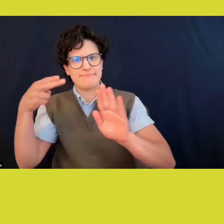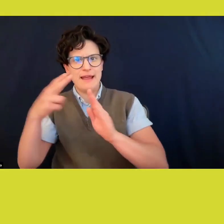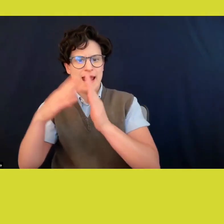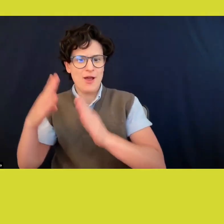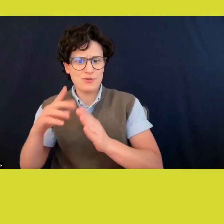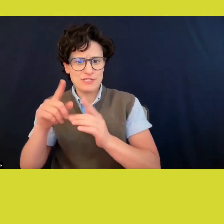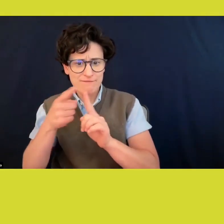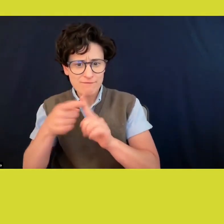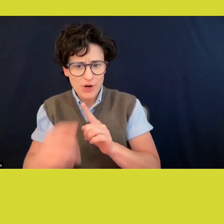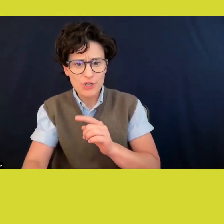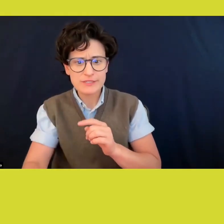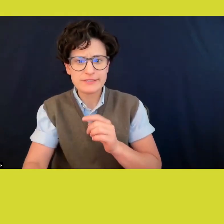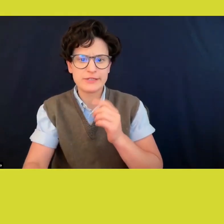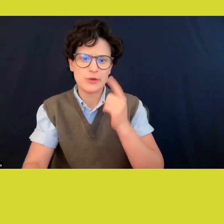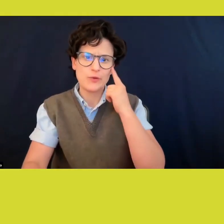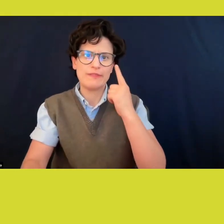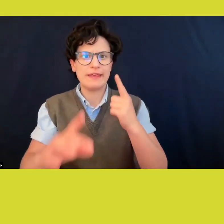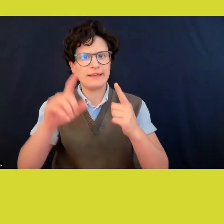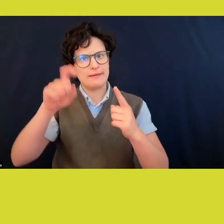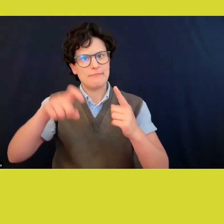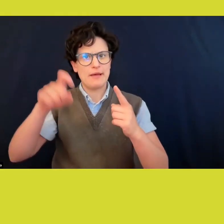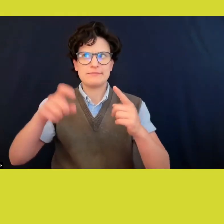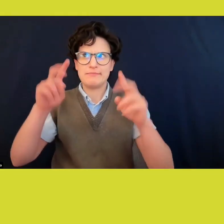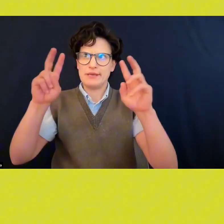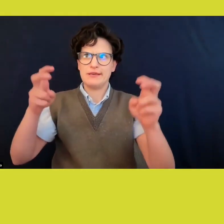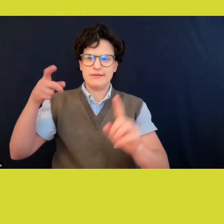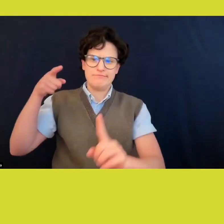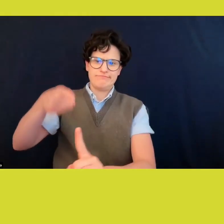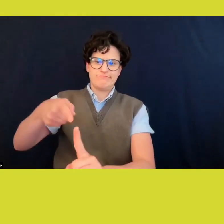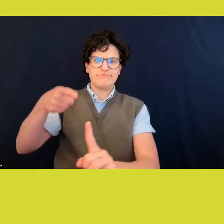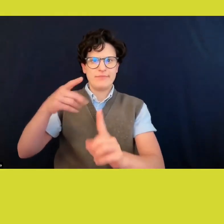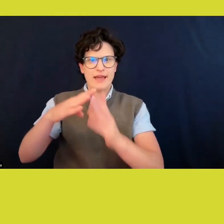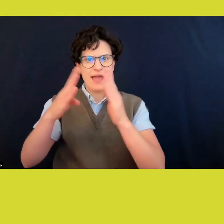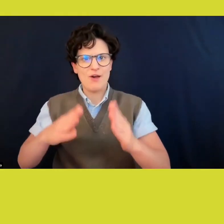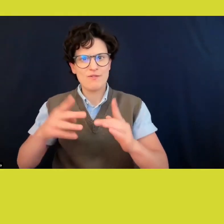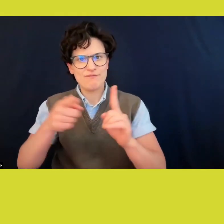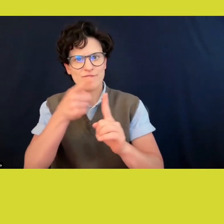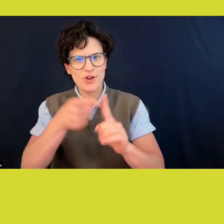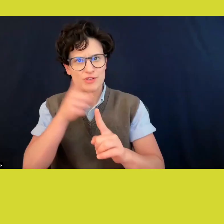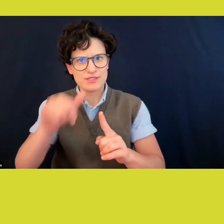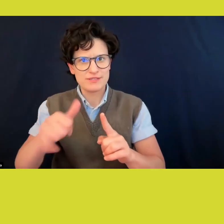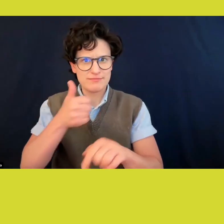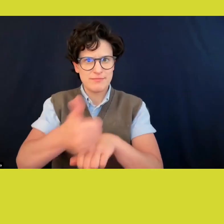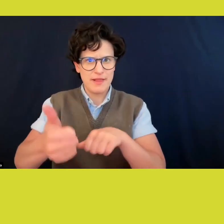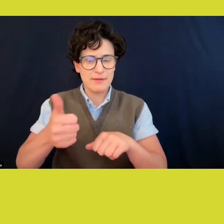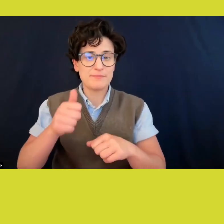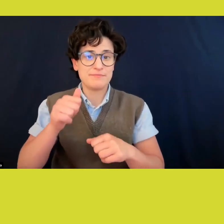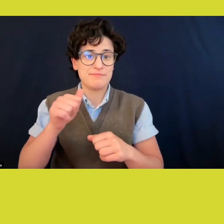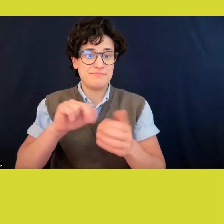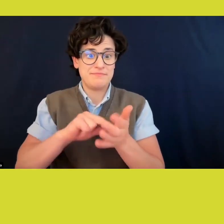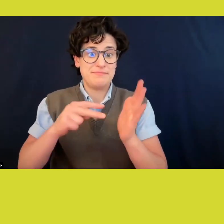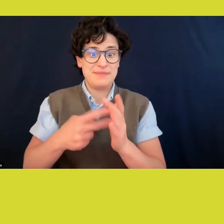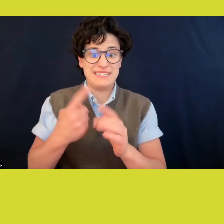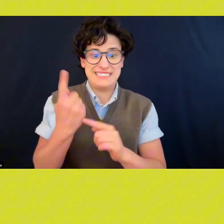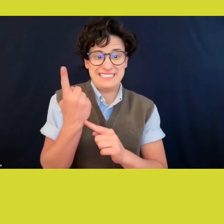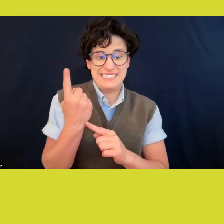be housing first that's the problem uh so last year Sam mentioned the ending crime and disorder on